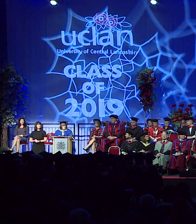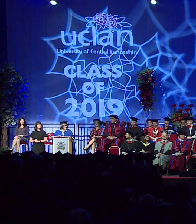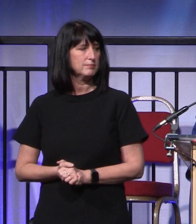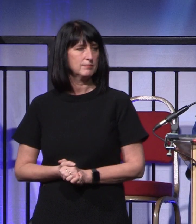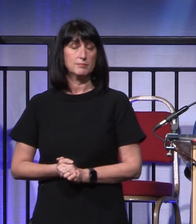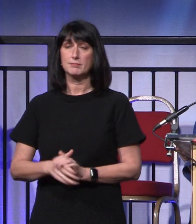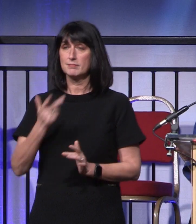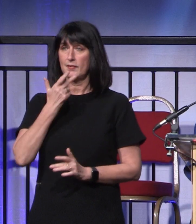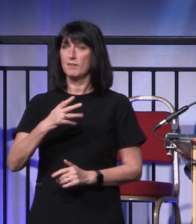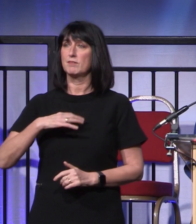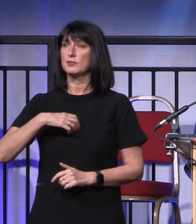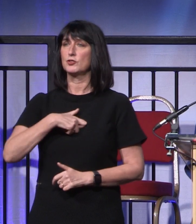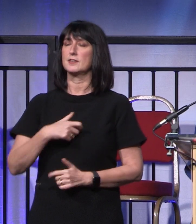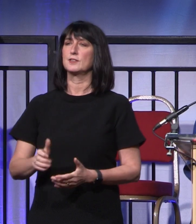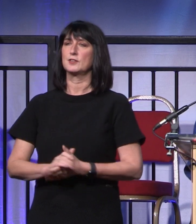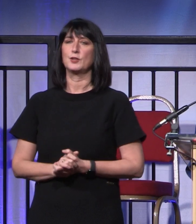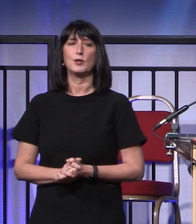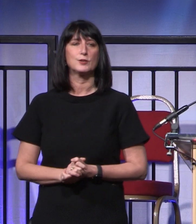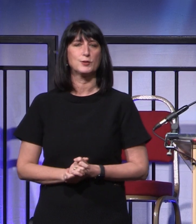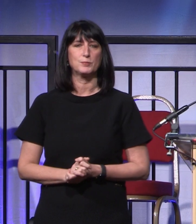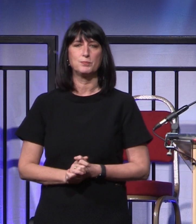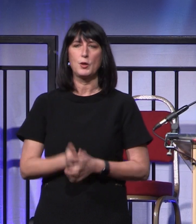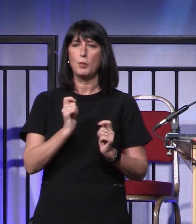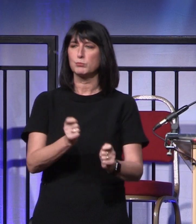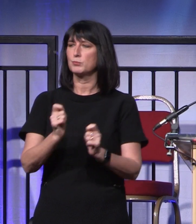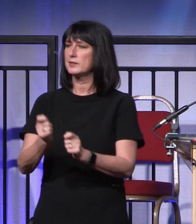Vice-Chancellor the presentations are completed